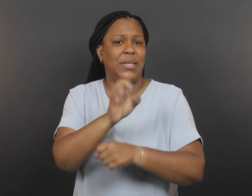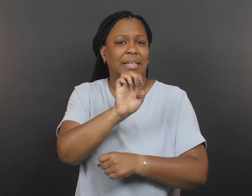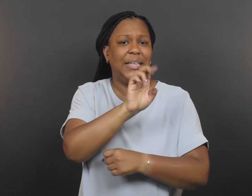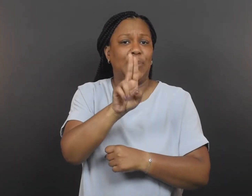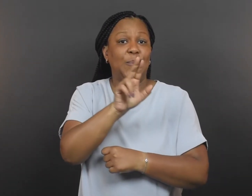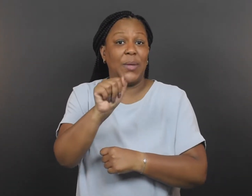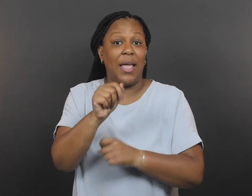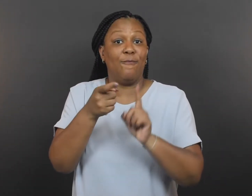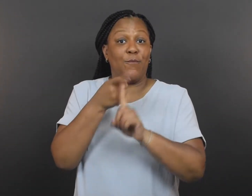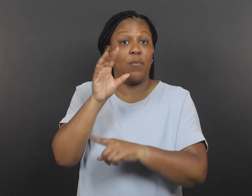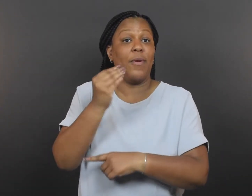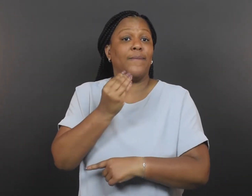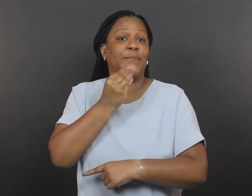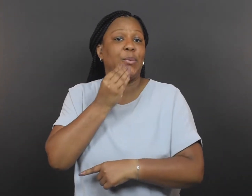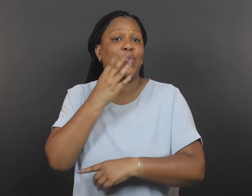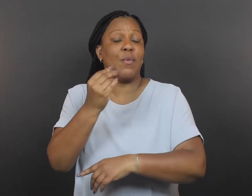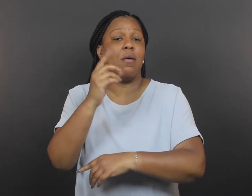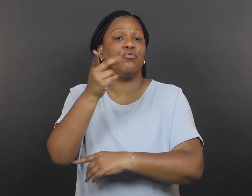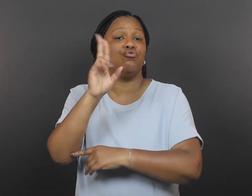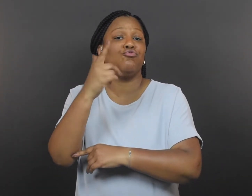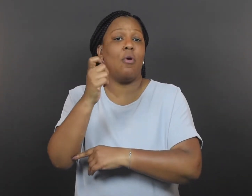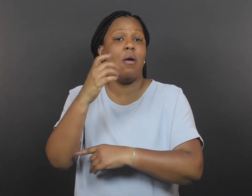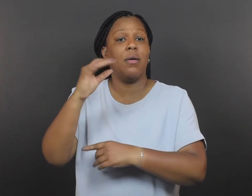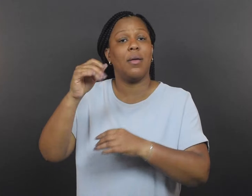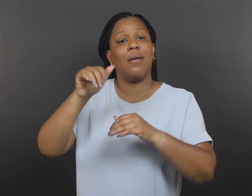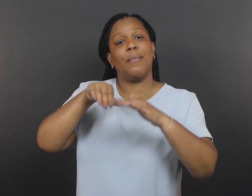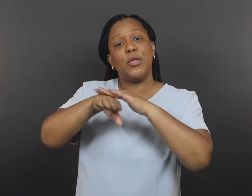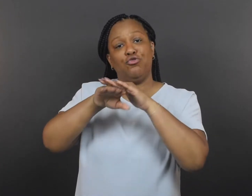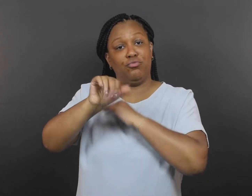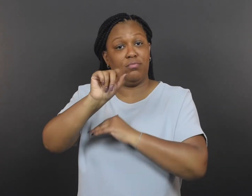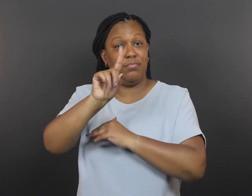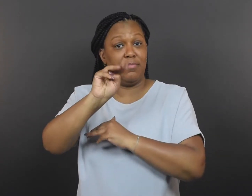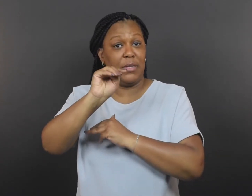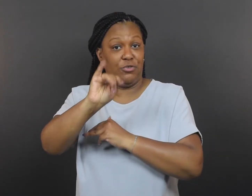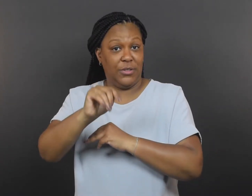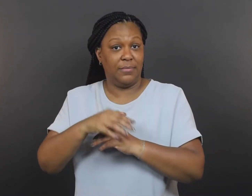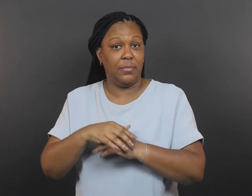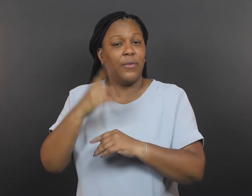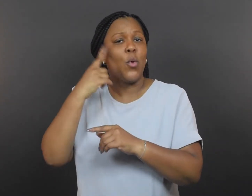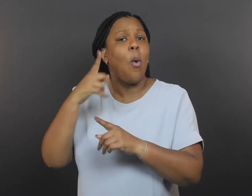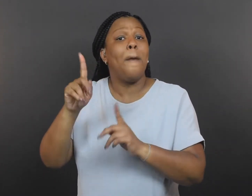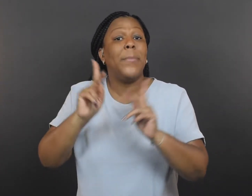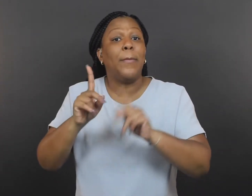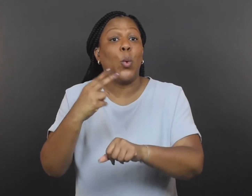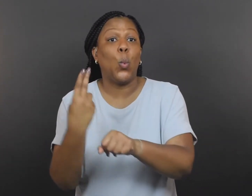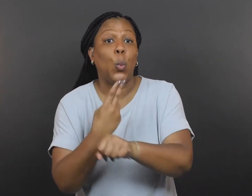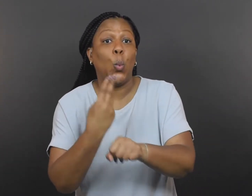Authorization (EUA) from the Food and Drug Administration for use in people with symptoms.